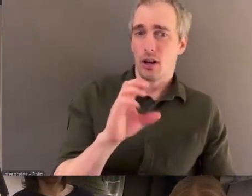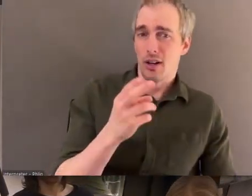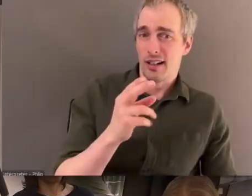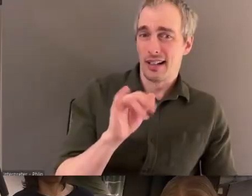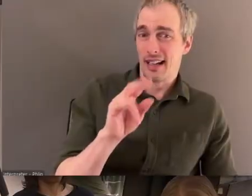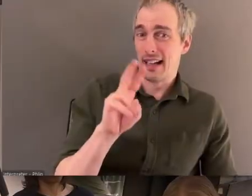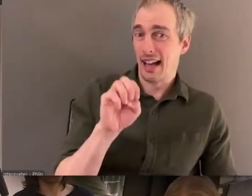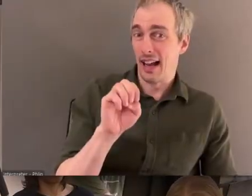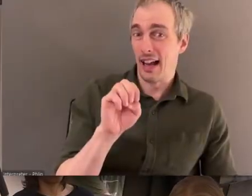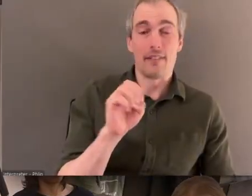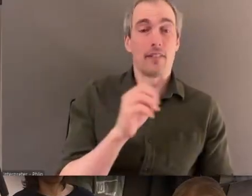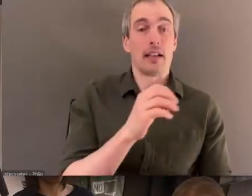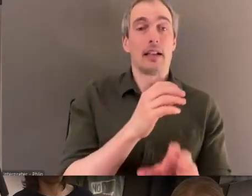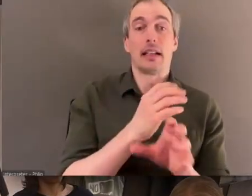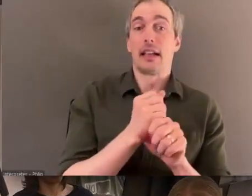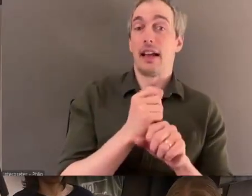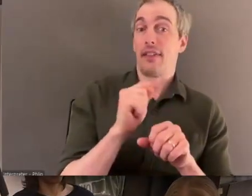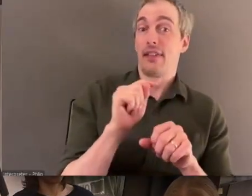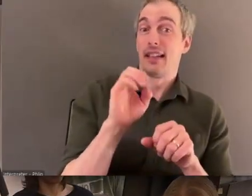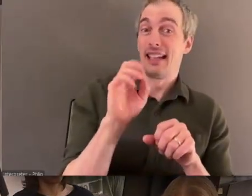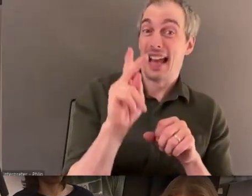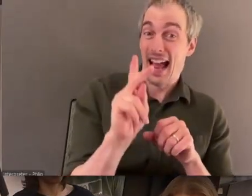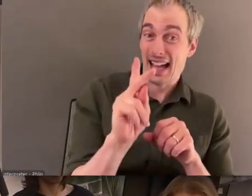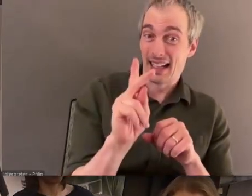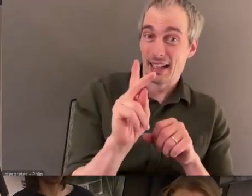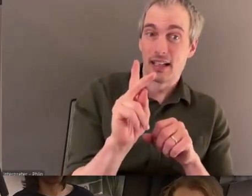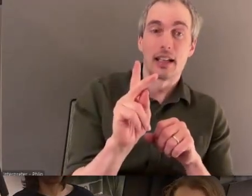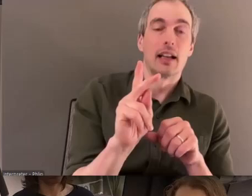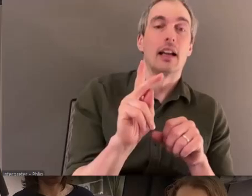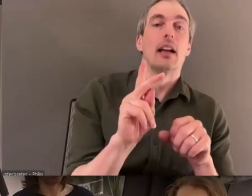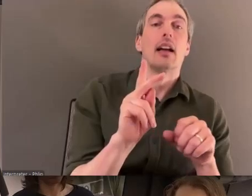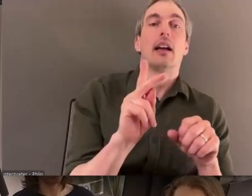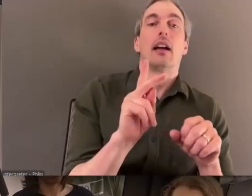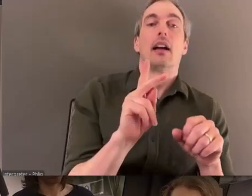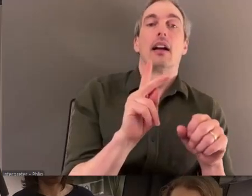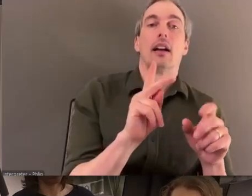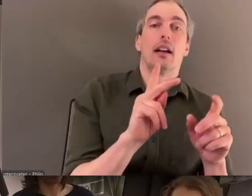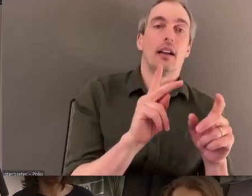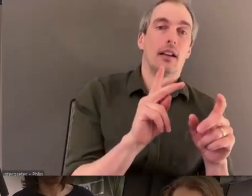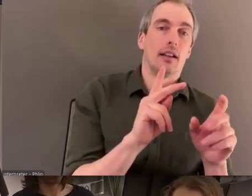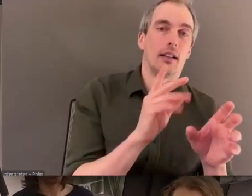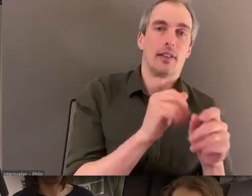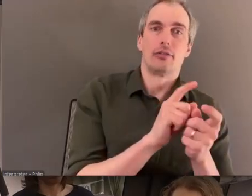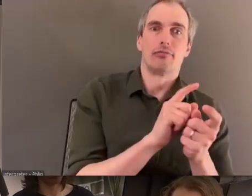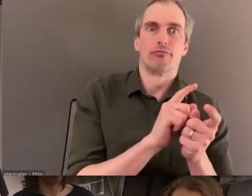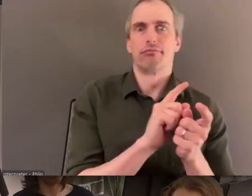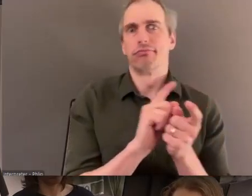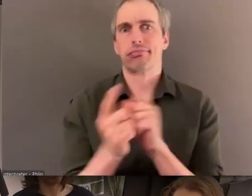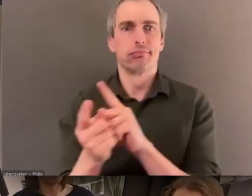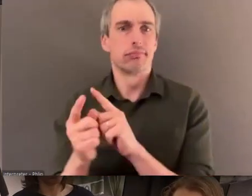take that and do a conversion to HTML and it's all no AI. It works really great.